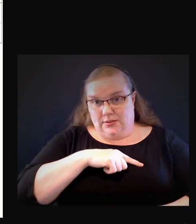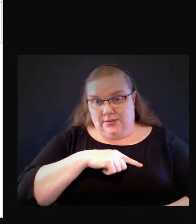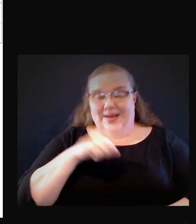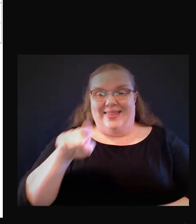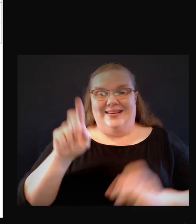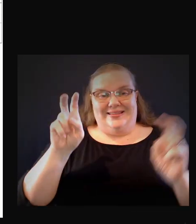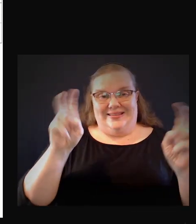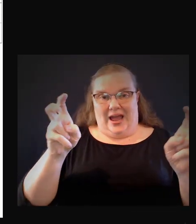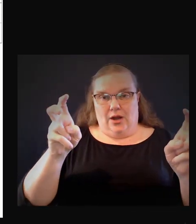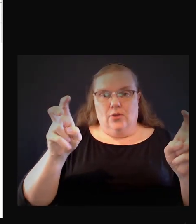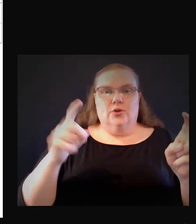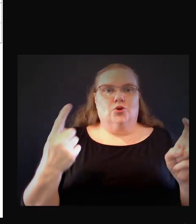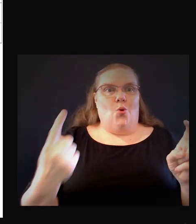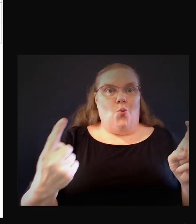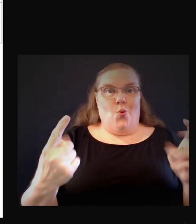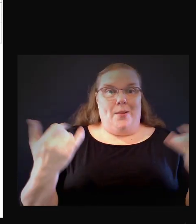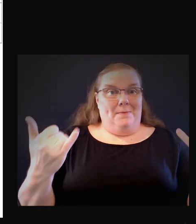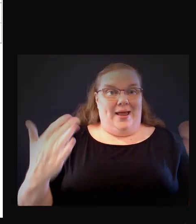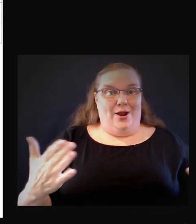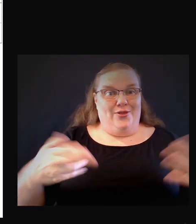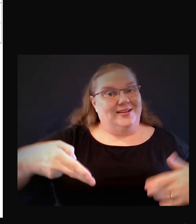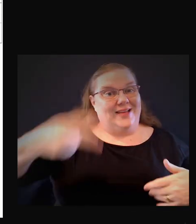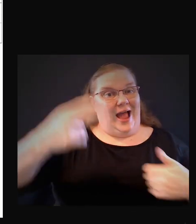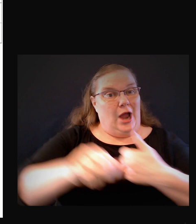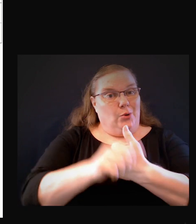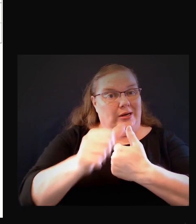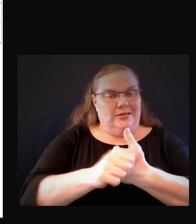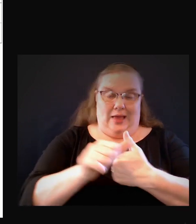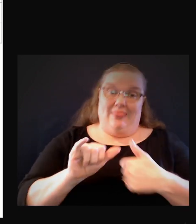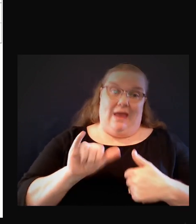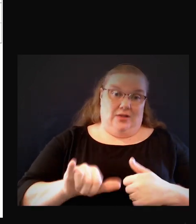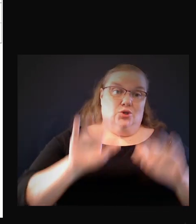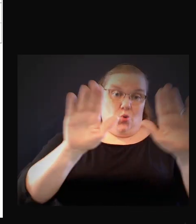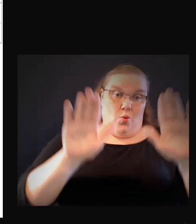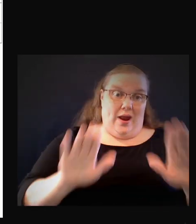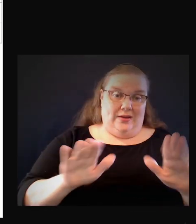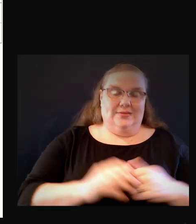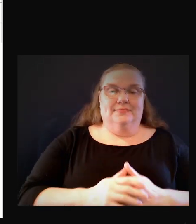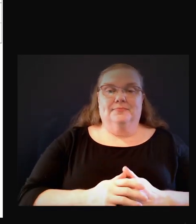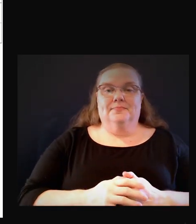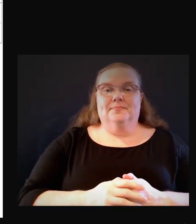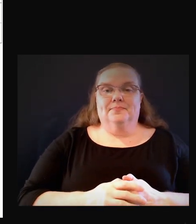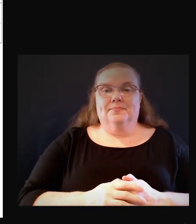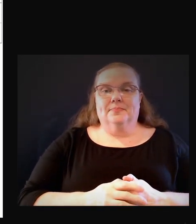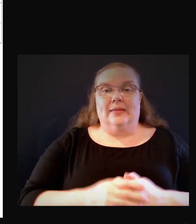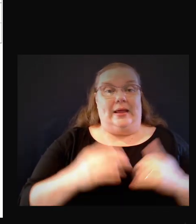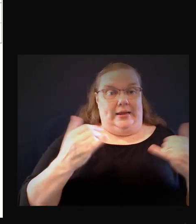that falls into a high-risk bucket, which is great for them. Now you've seen how to create a segment